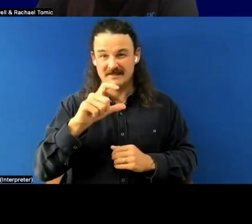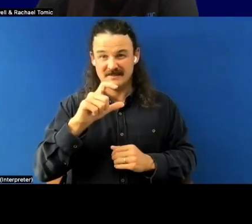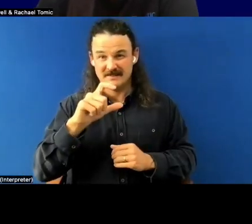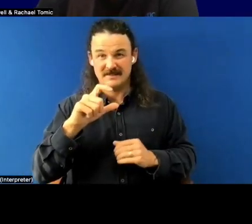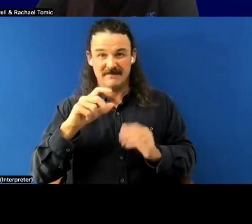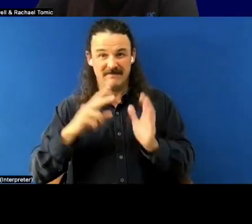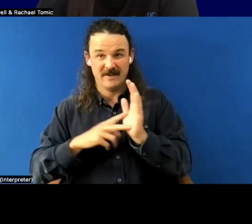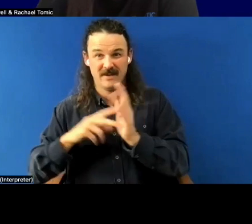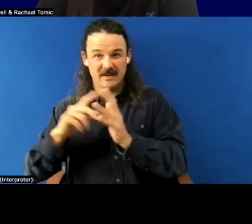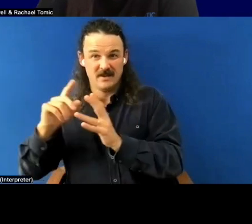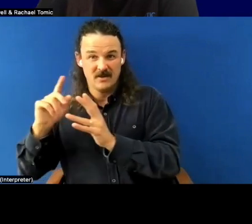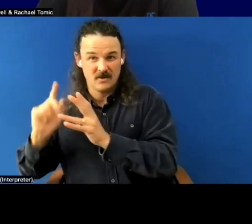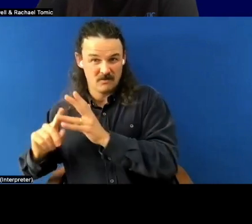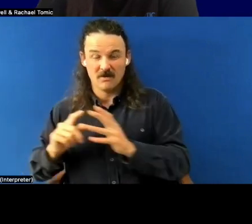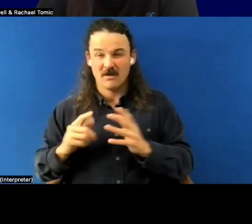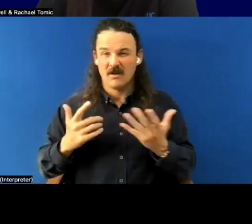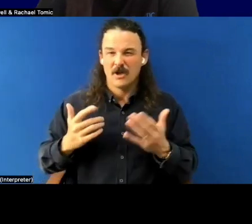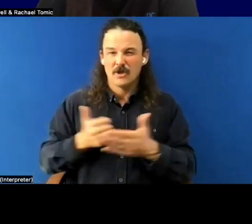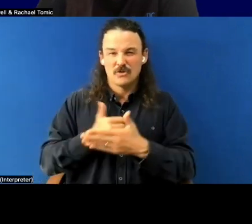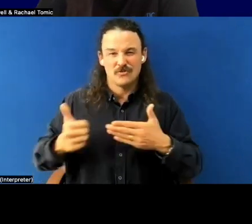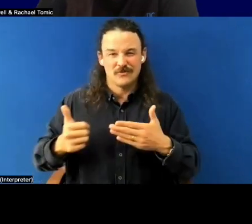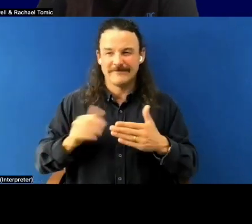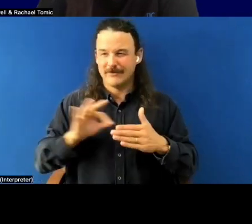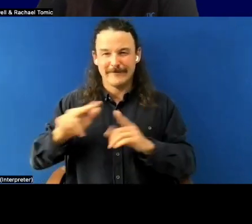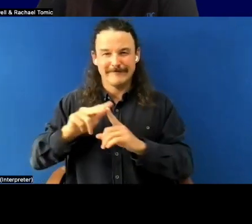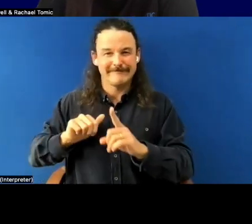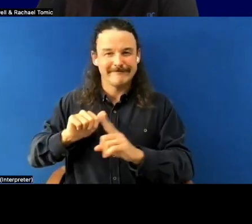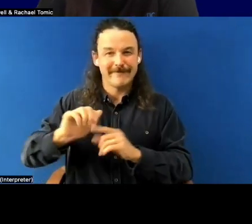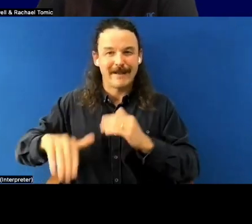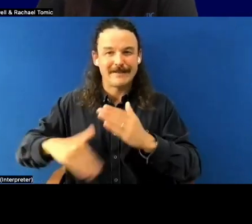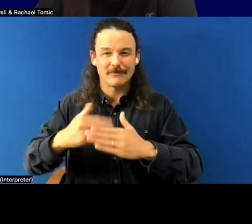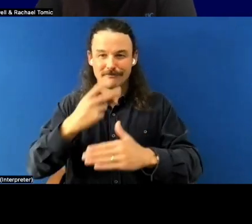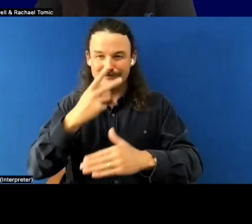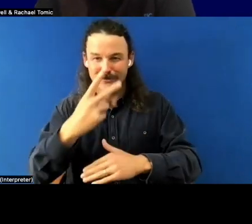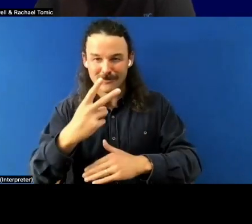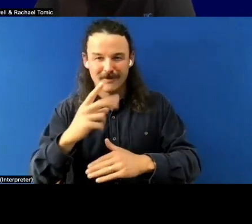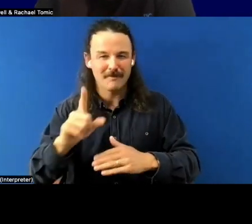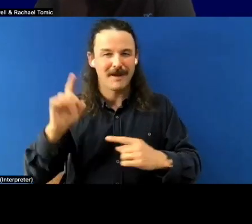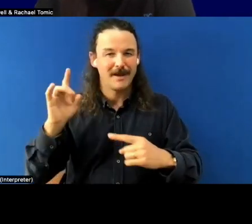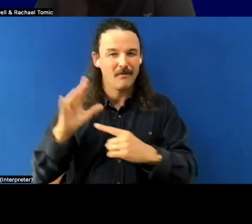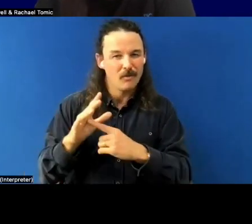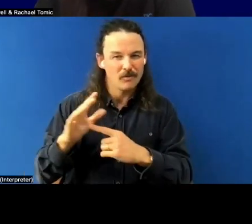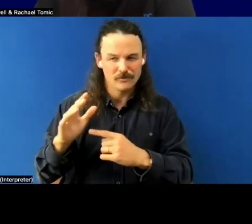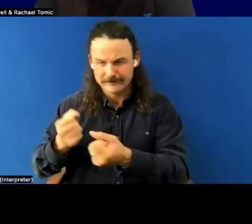still recommended that interventions are targeted toward at-risk individuals to ensure the kids who